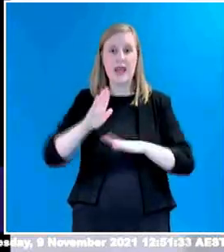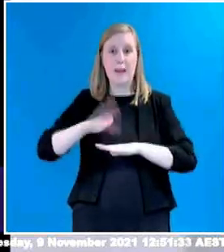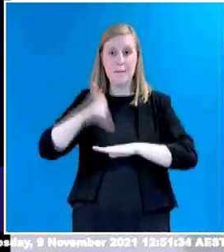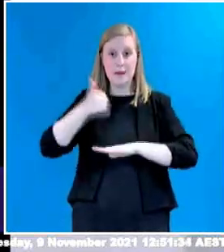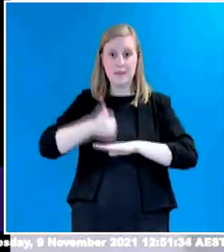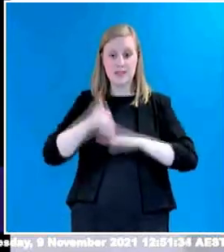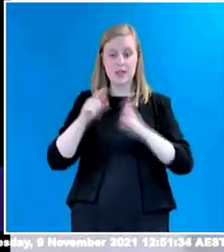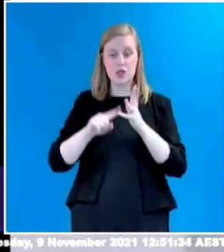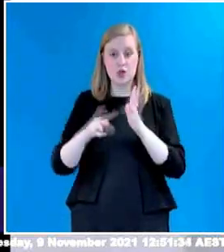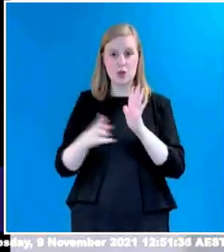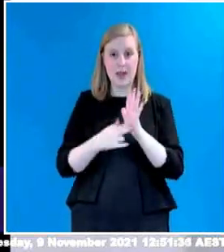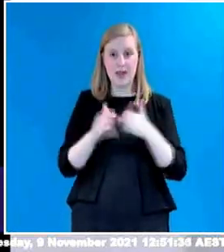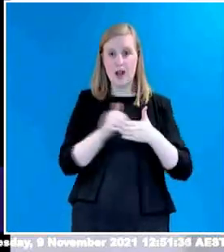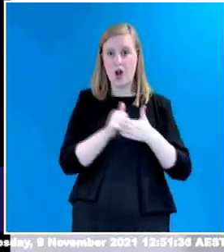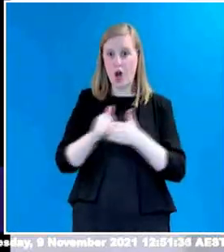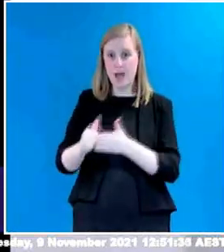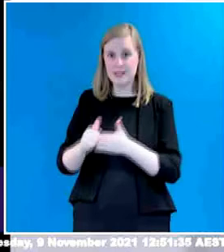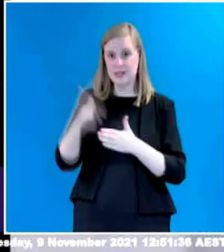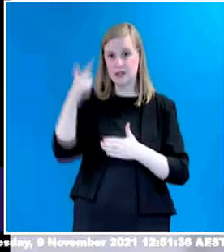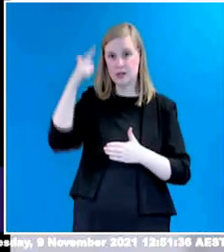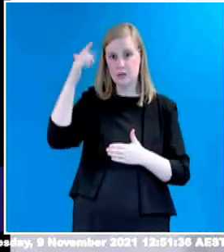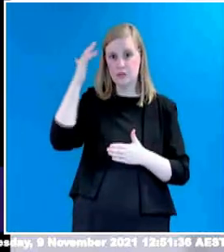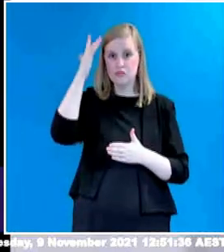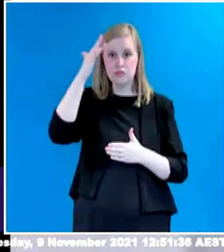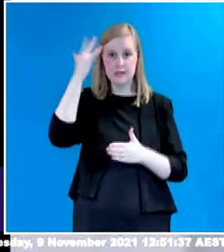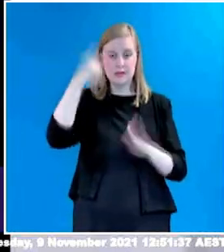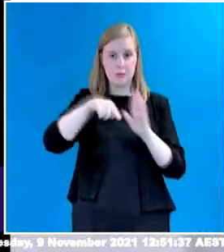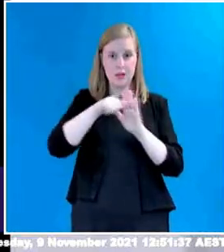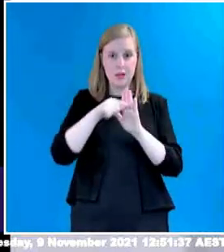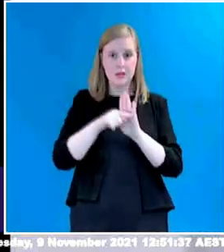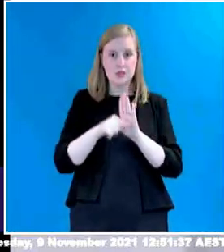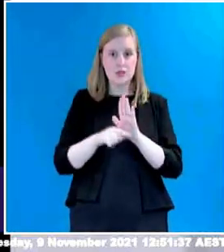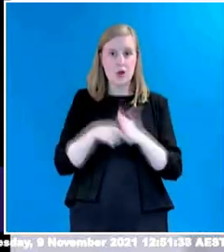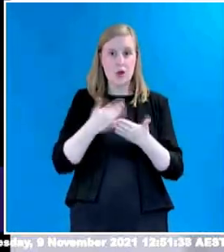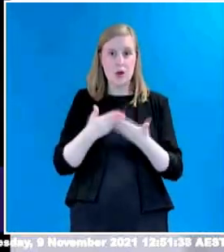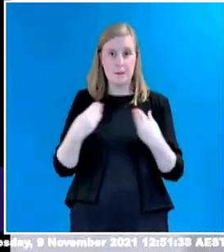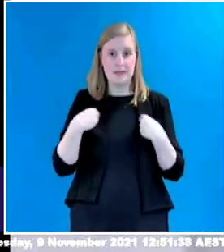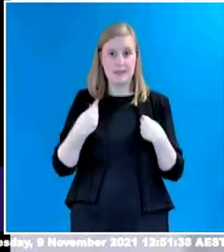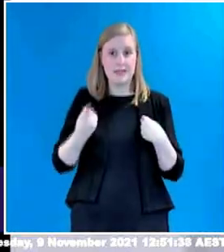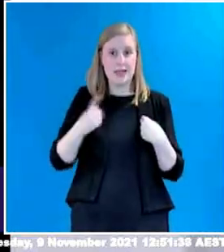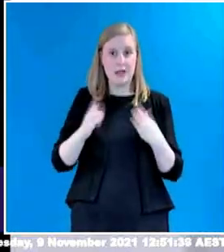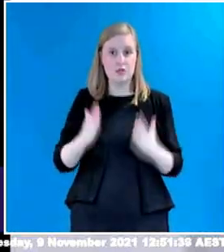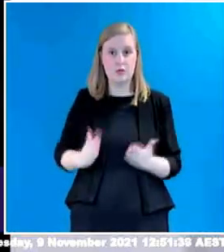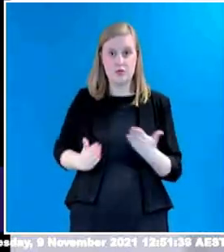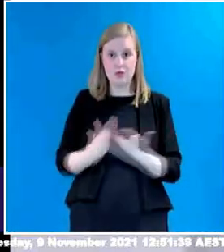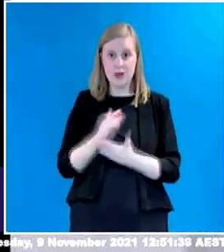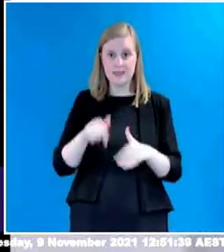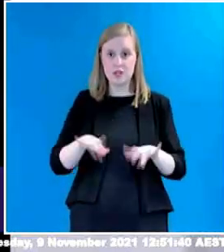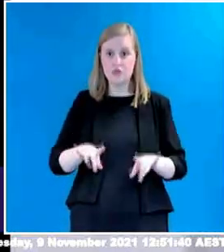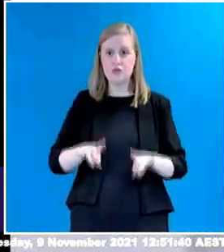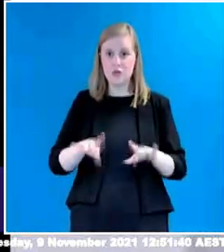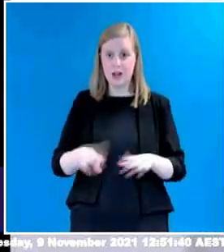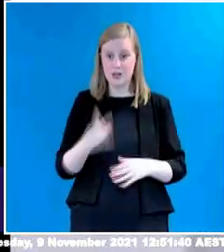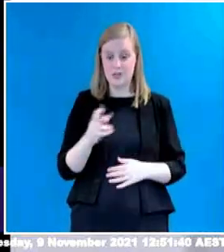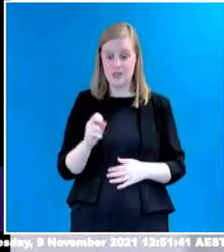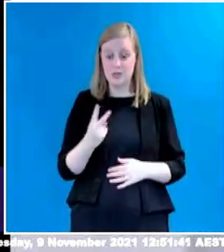Principles on Business and Human Rights in Australia 2021. Could both those documents